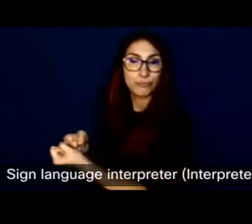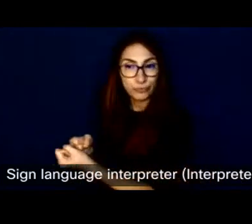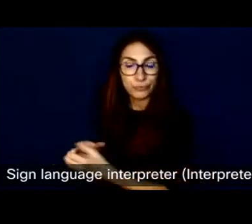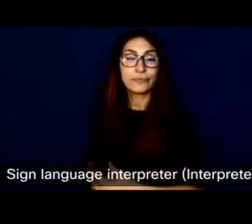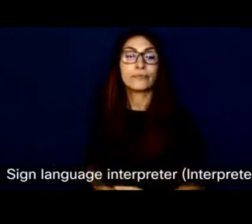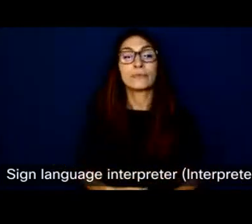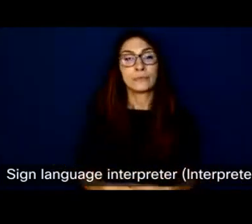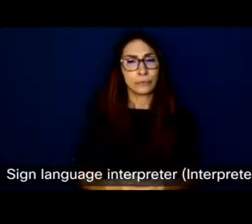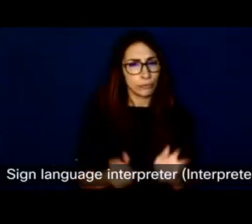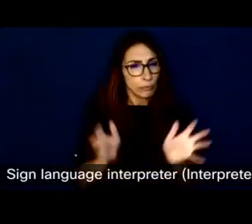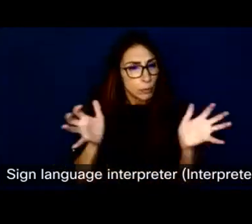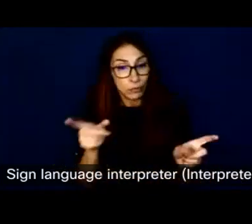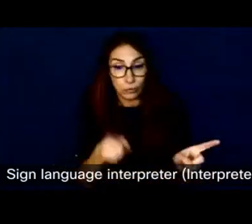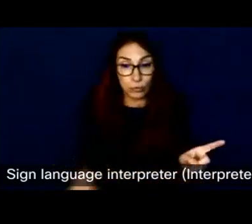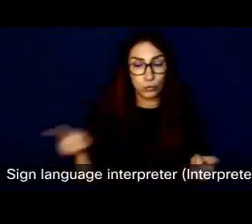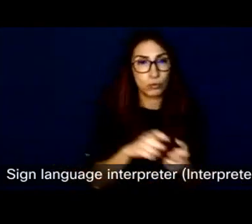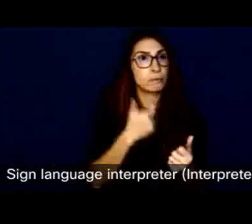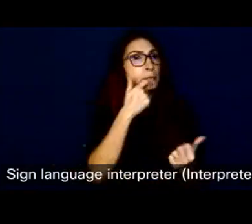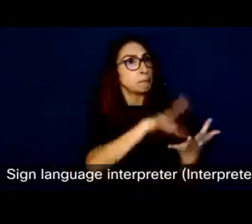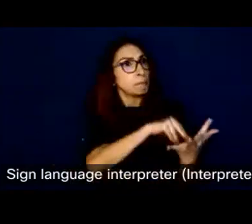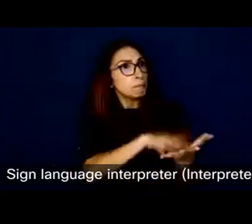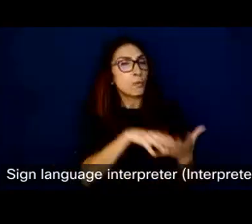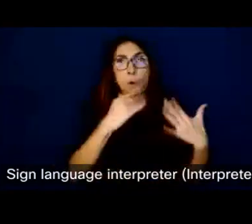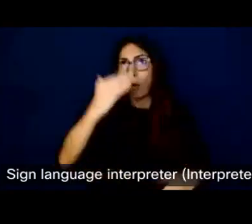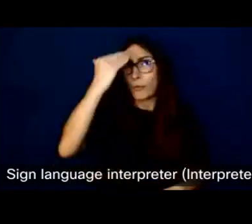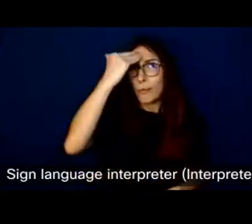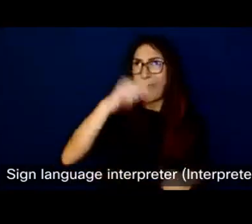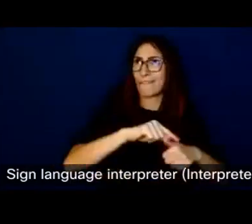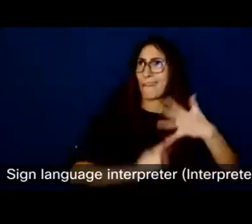you have, the tools that you have, things that you've learned